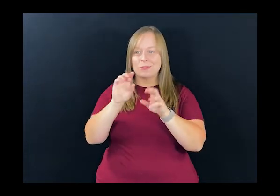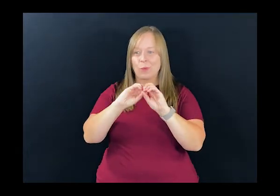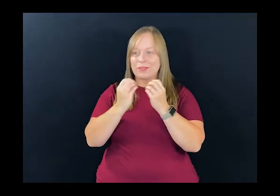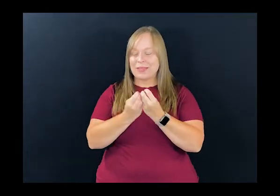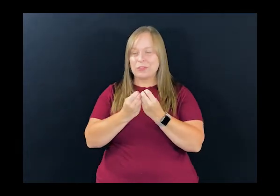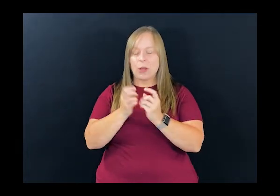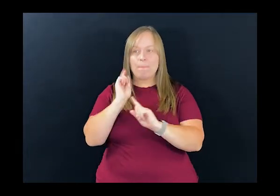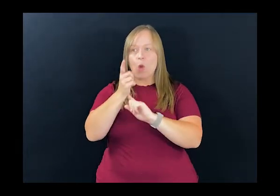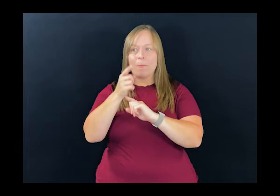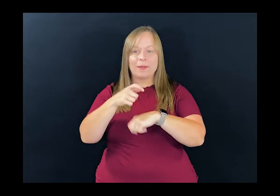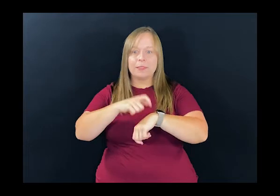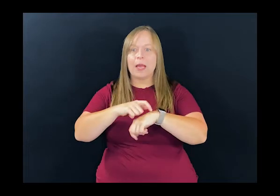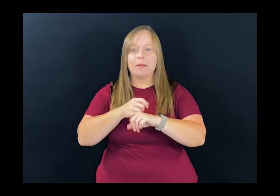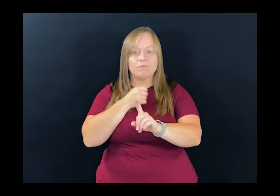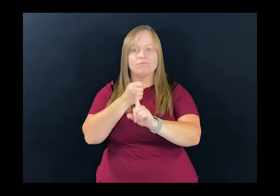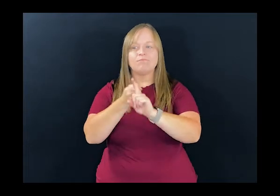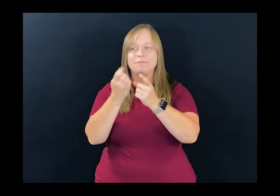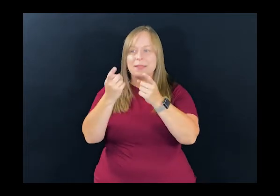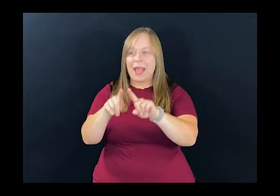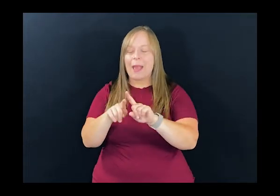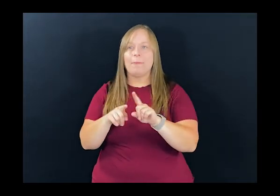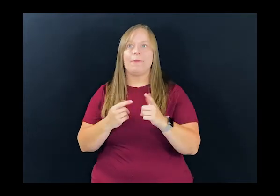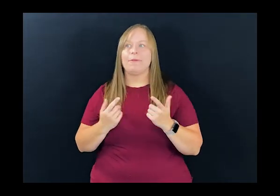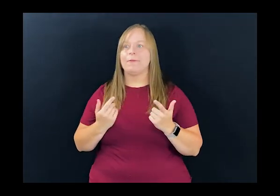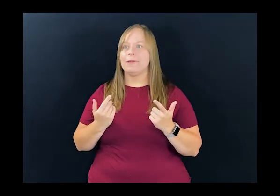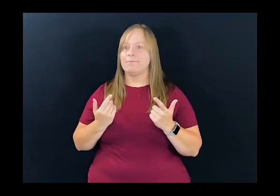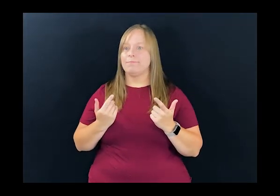Was there a moment or a time where something happened